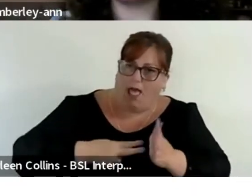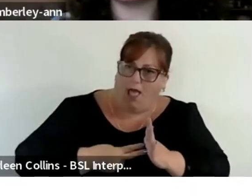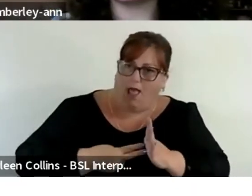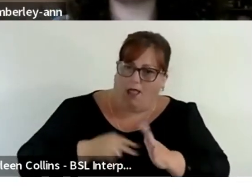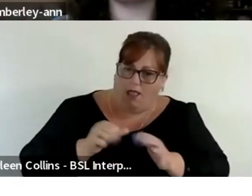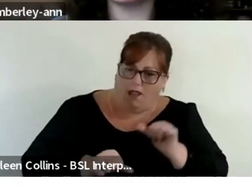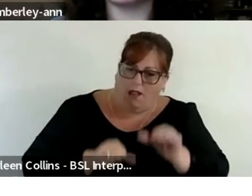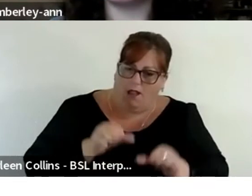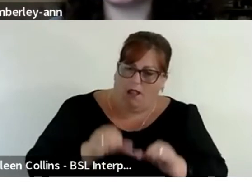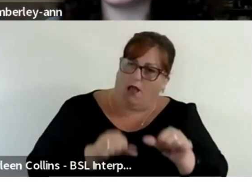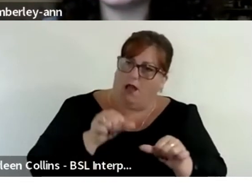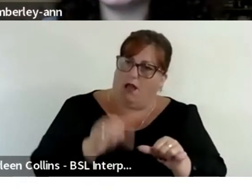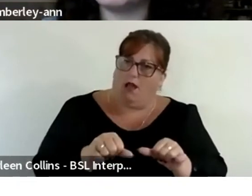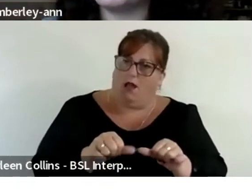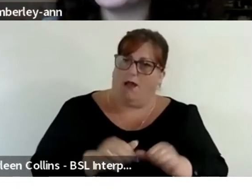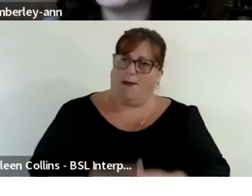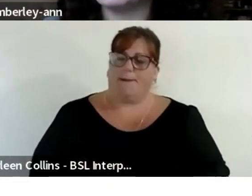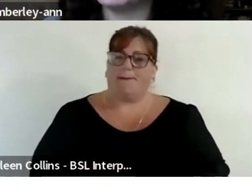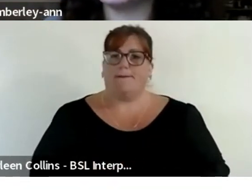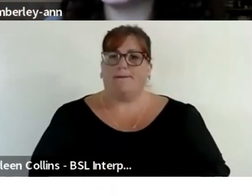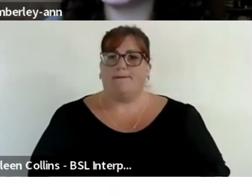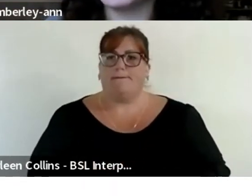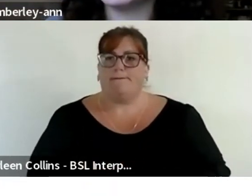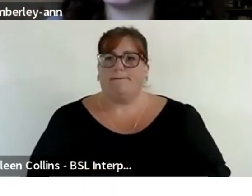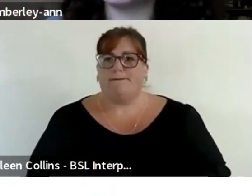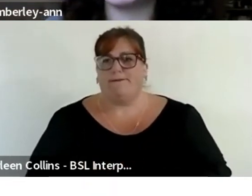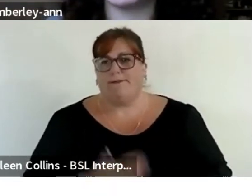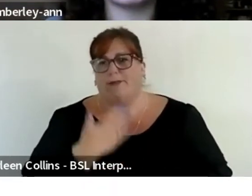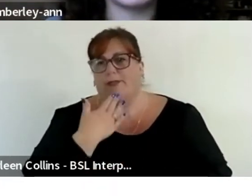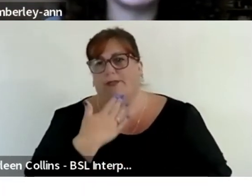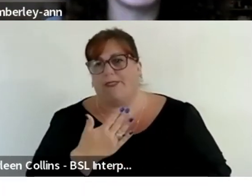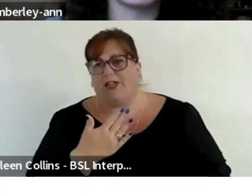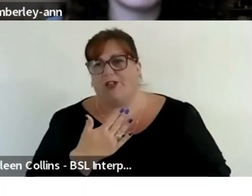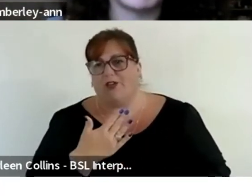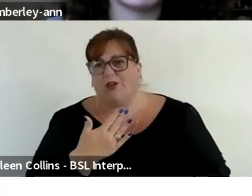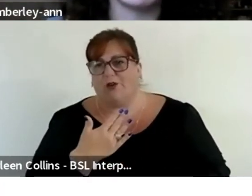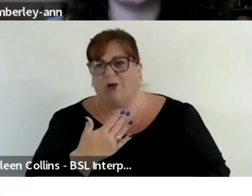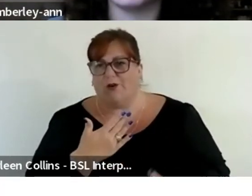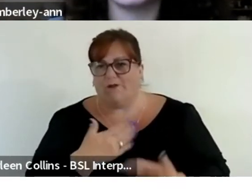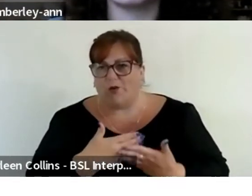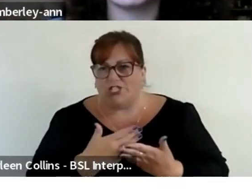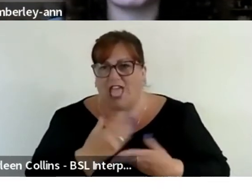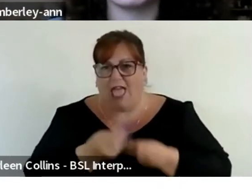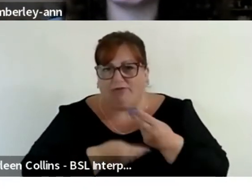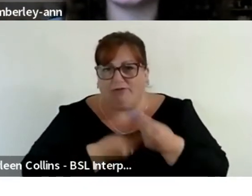Thaur for sharing. Not just for, kind of, so clearly describing the impacts you experience,